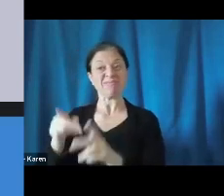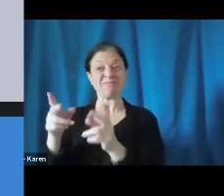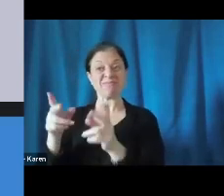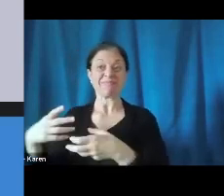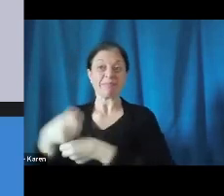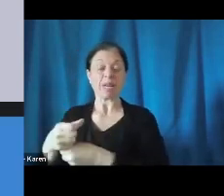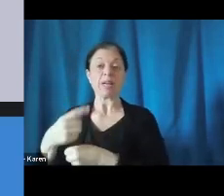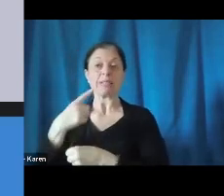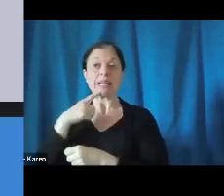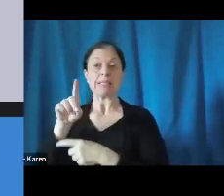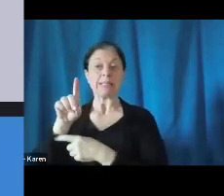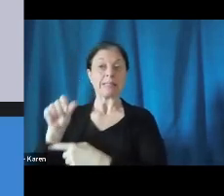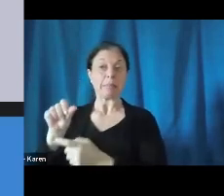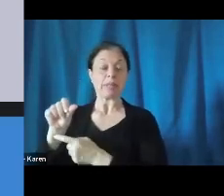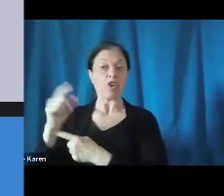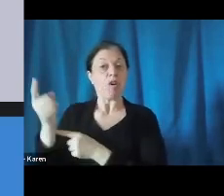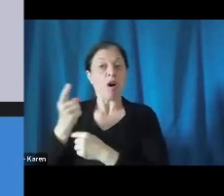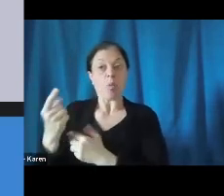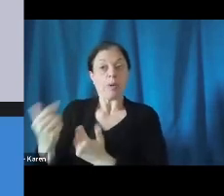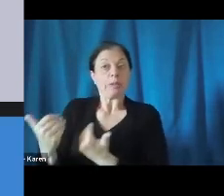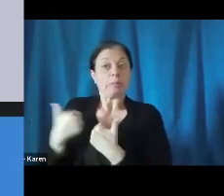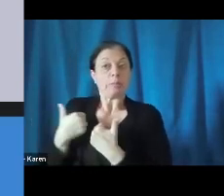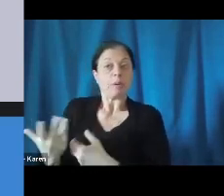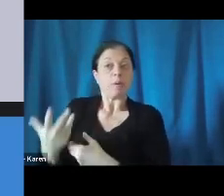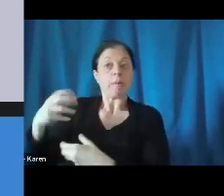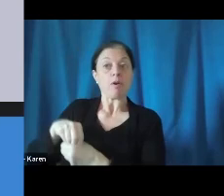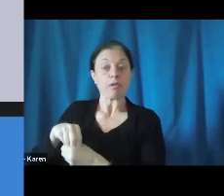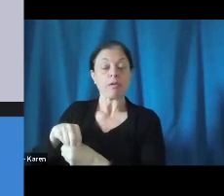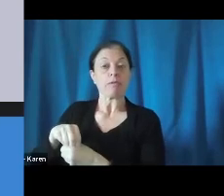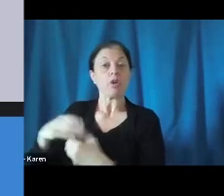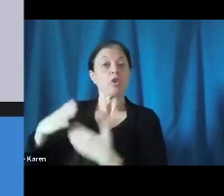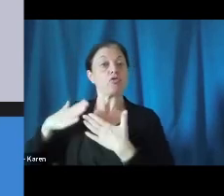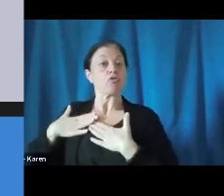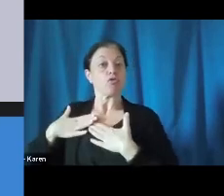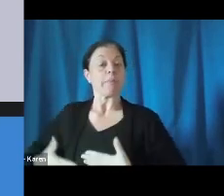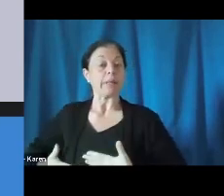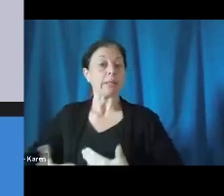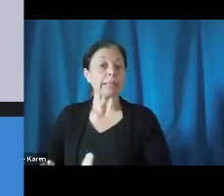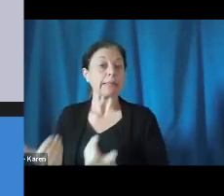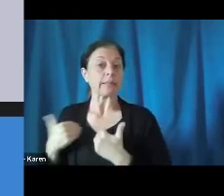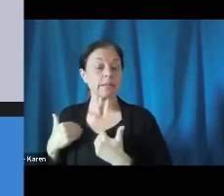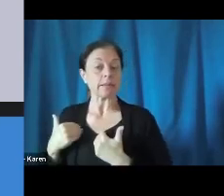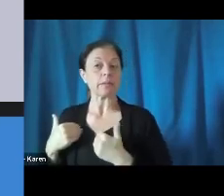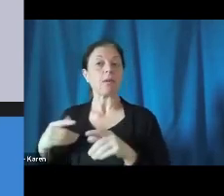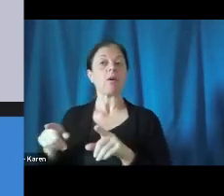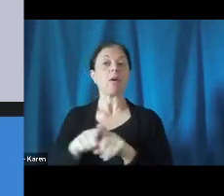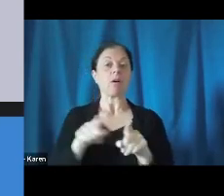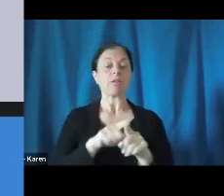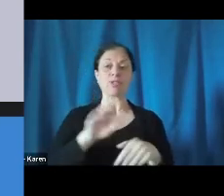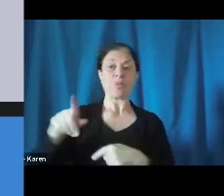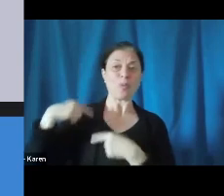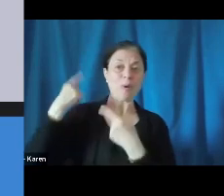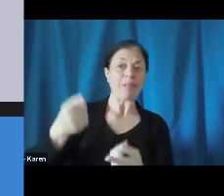diversity. So really, this is saying that